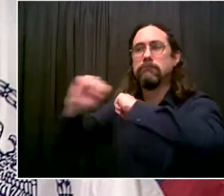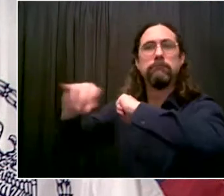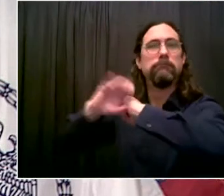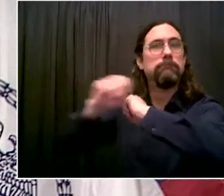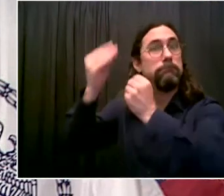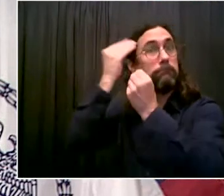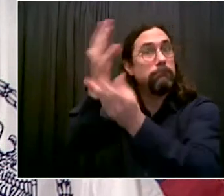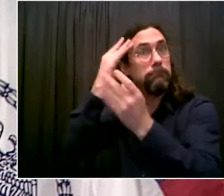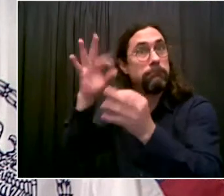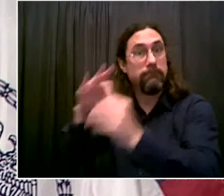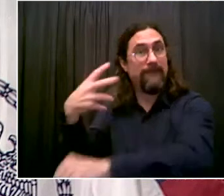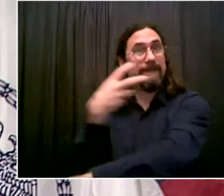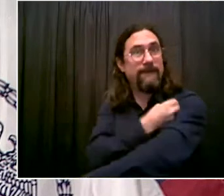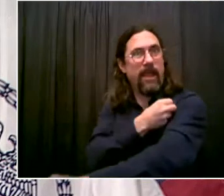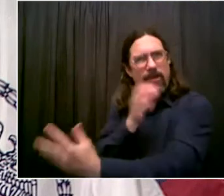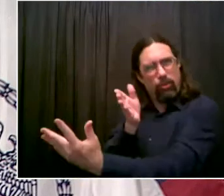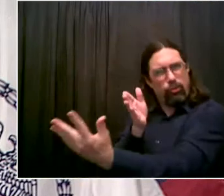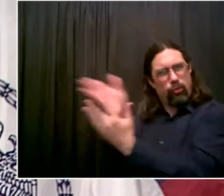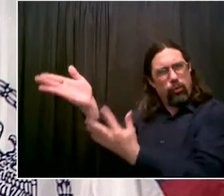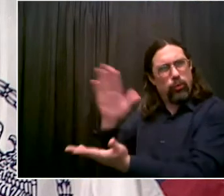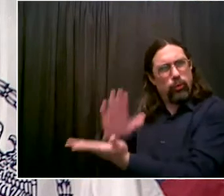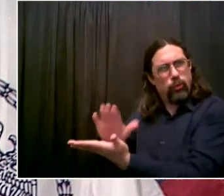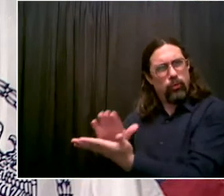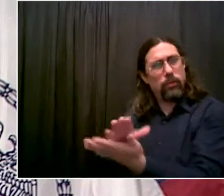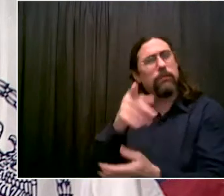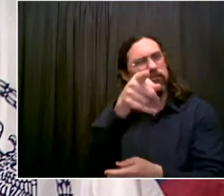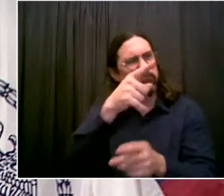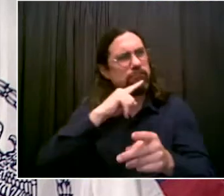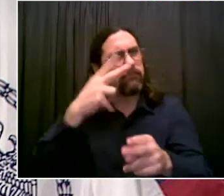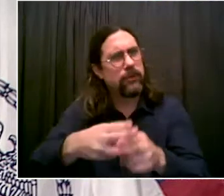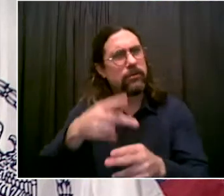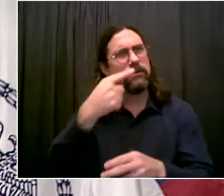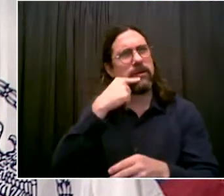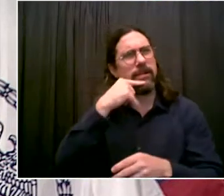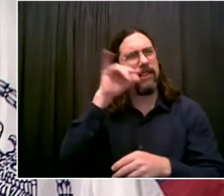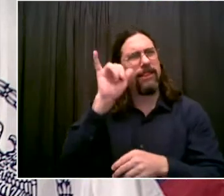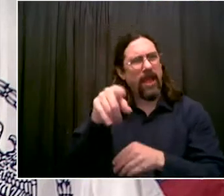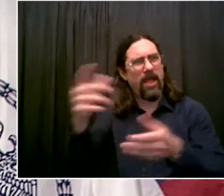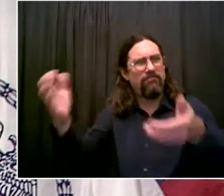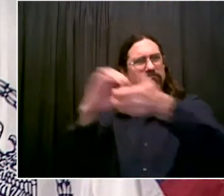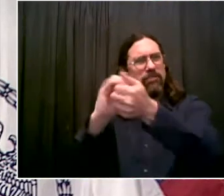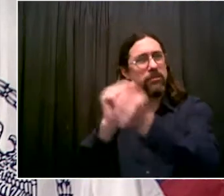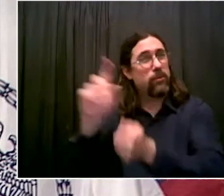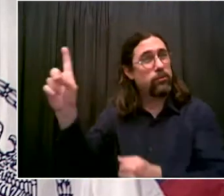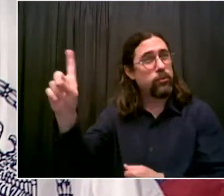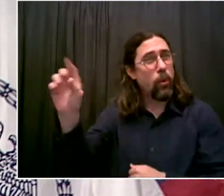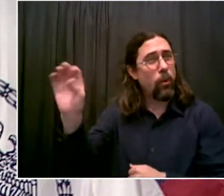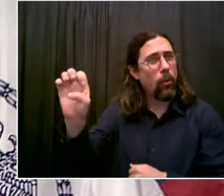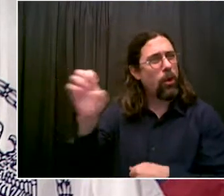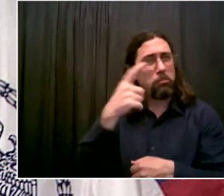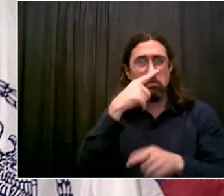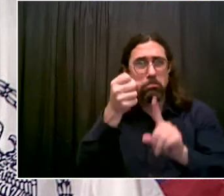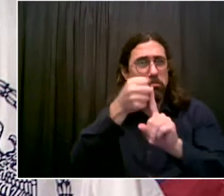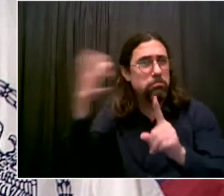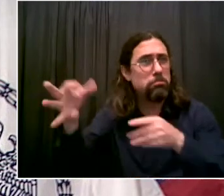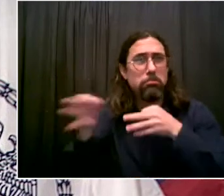TALEDK BOAUT WORKING WITH THE DOE, IS THERE'S